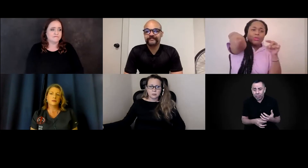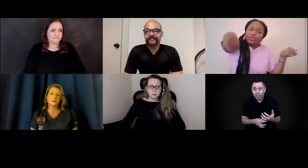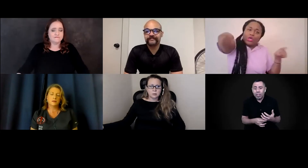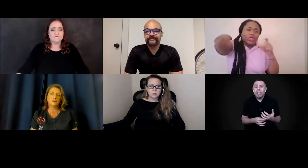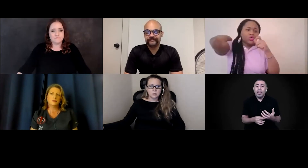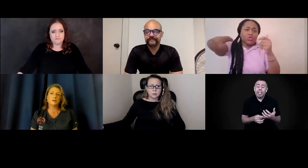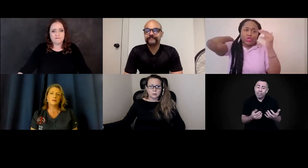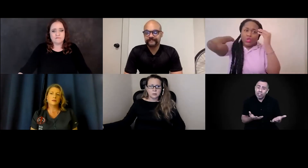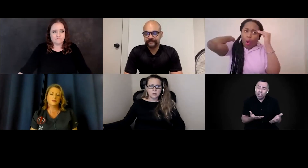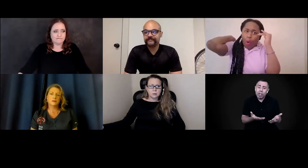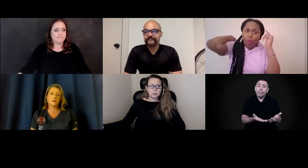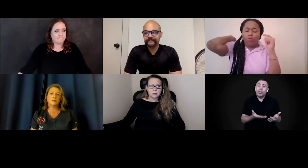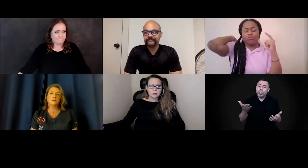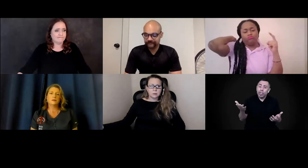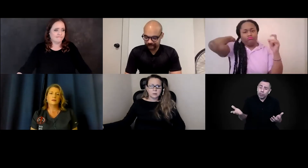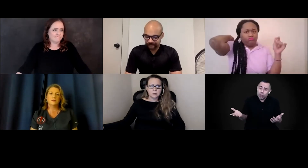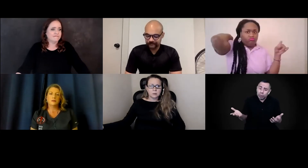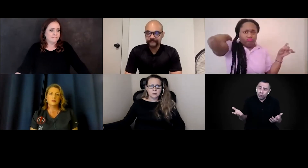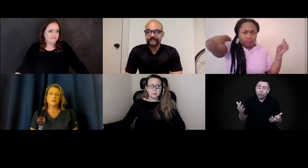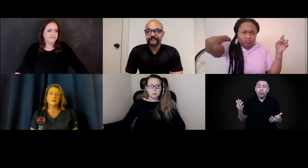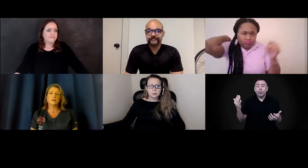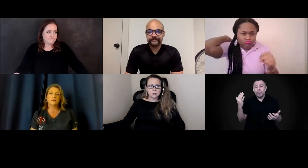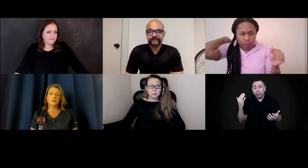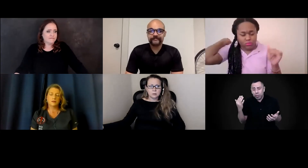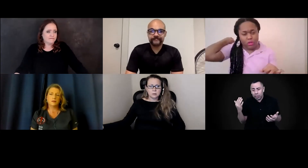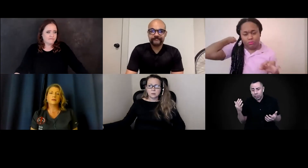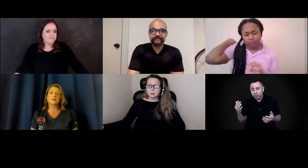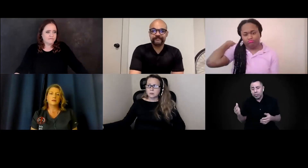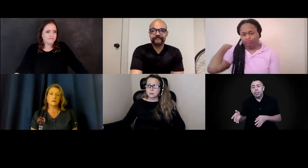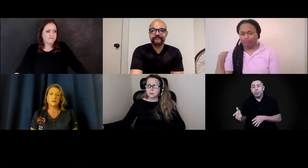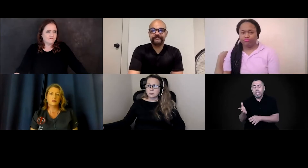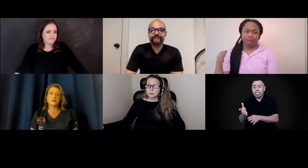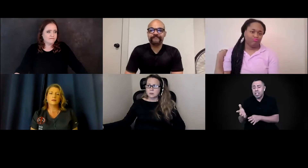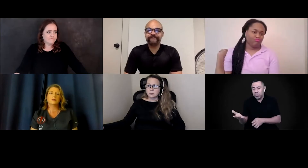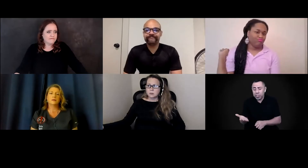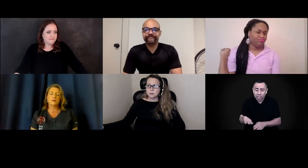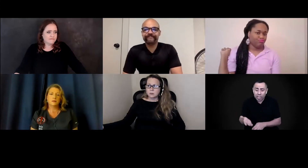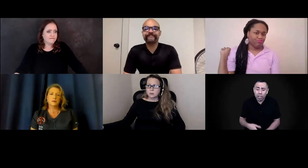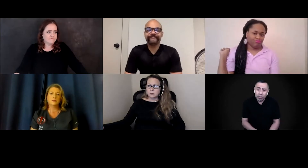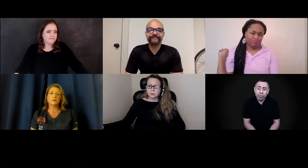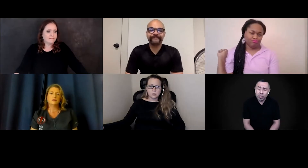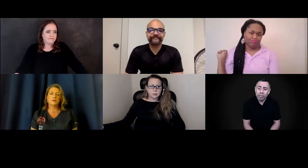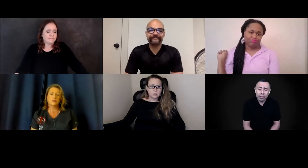Have that job offered to another interpreter who is familiar with that type of music or